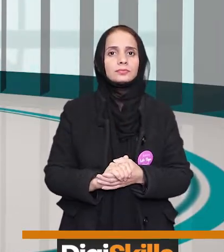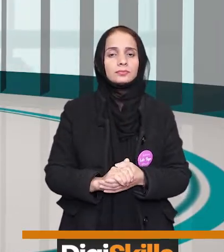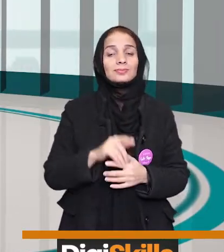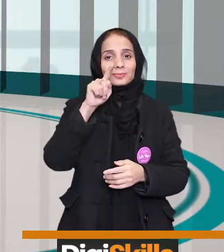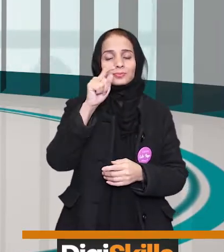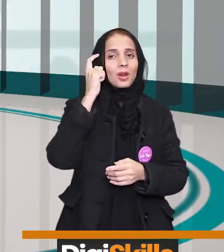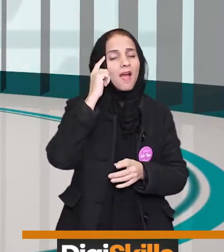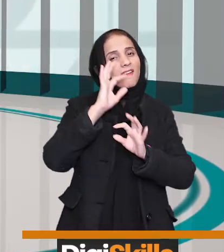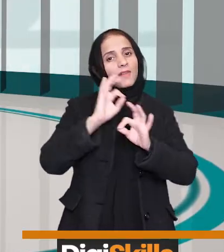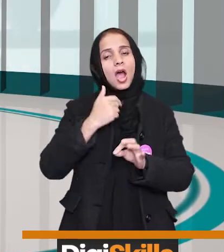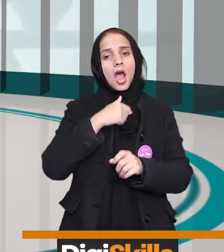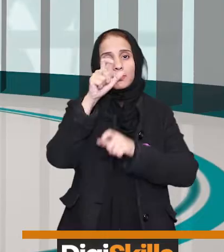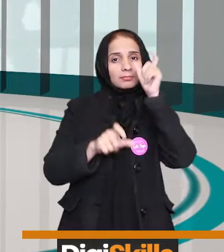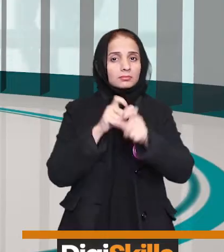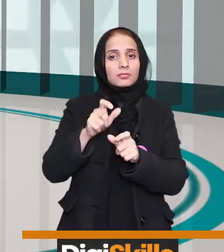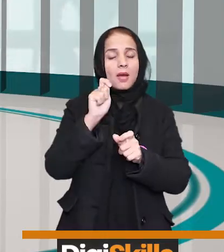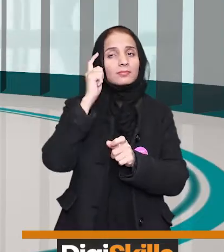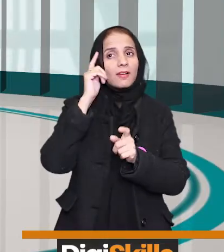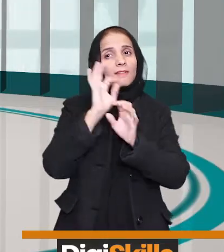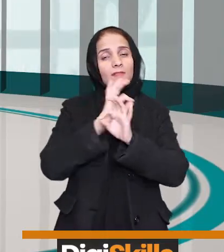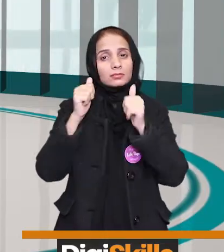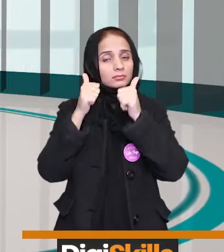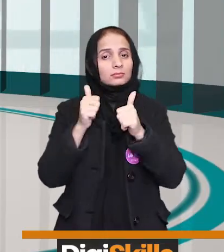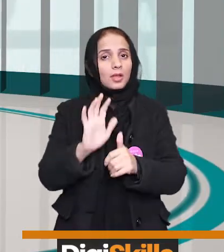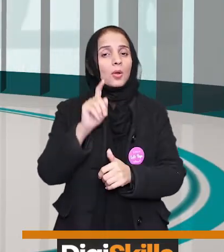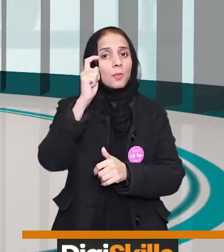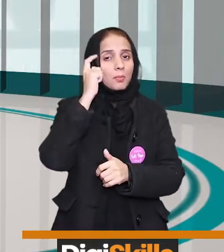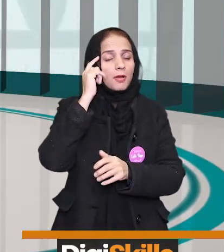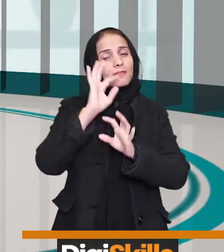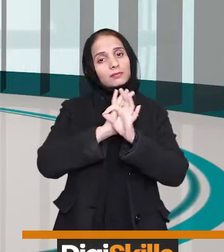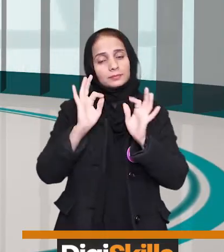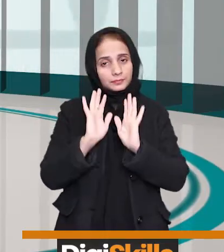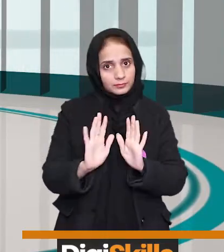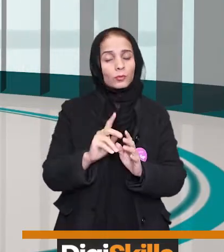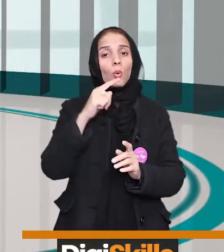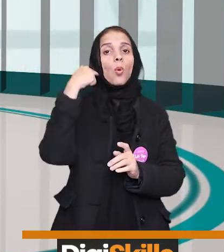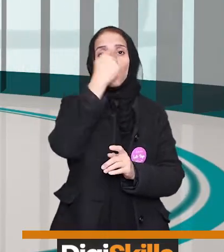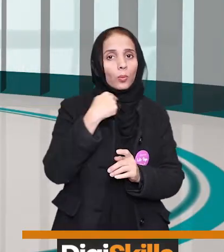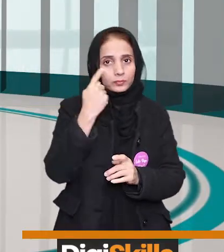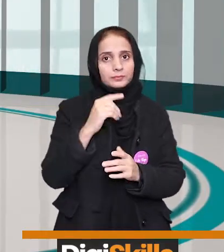If you do not trust yourself. If you do not know who you are,